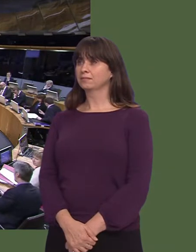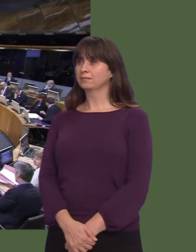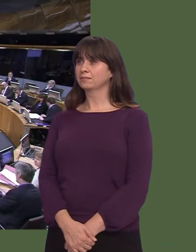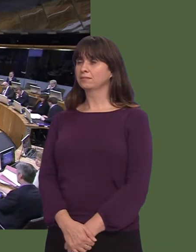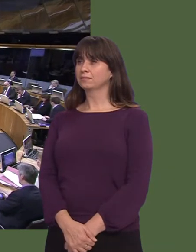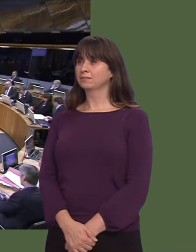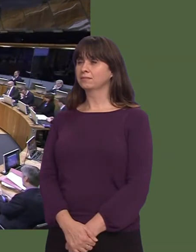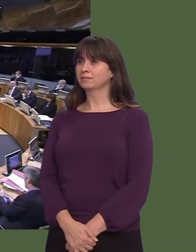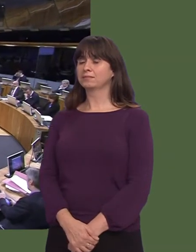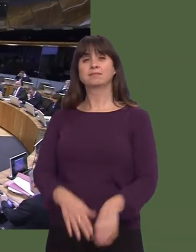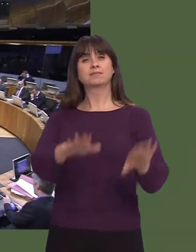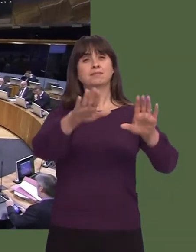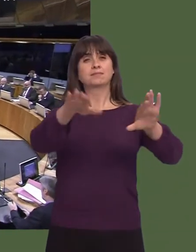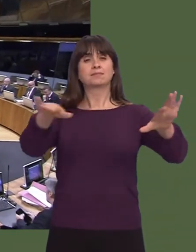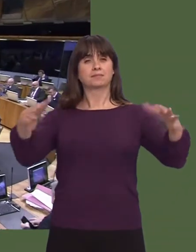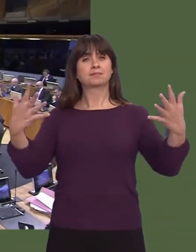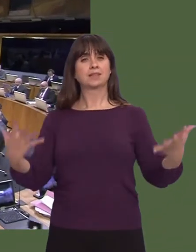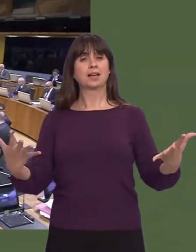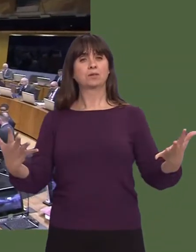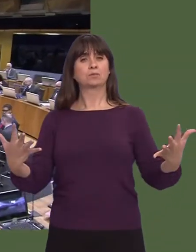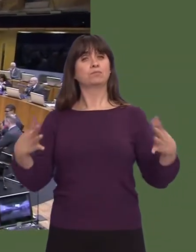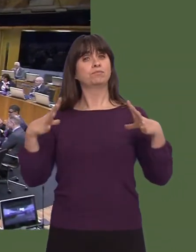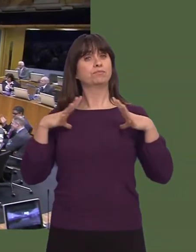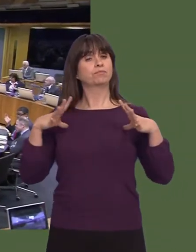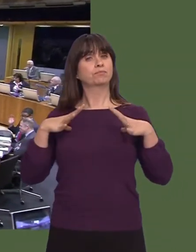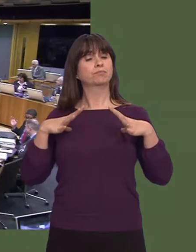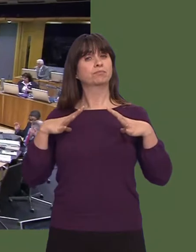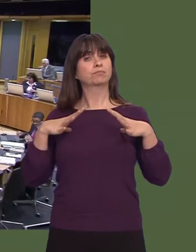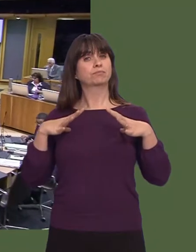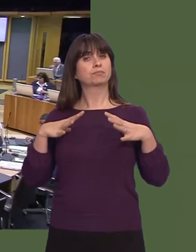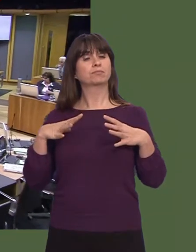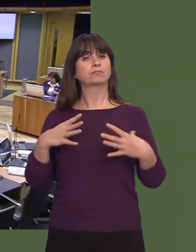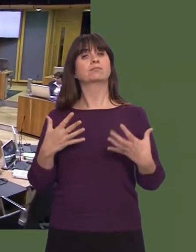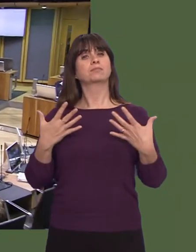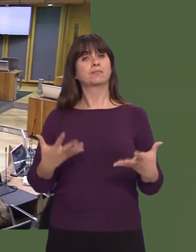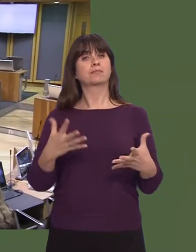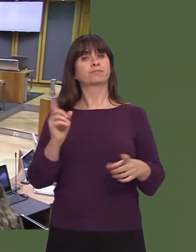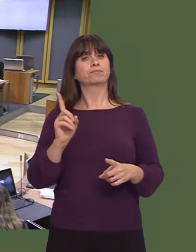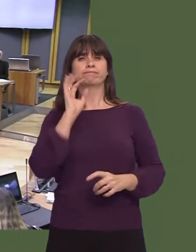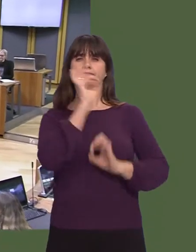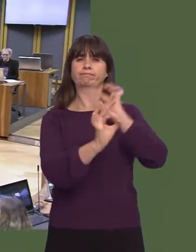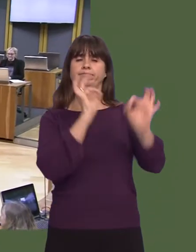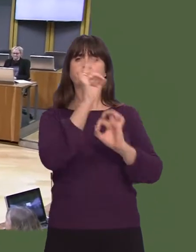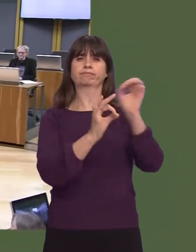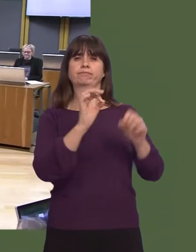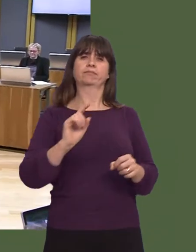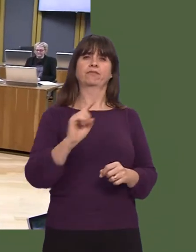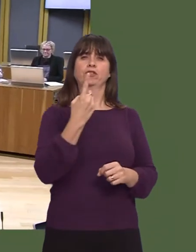FMQ_Verbatim Y Llywydd / The Llywydd: Yr eitem gyntaf ar ein hagenda ni y prynhawn yma yw'r cwestiynau i'r Prif Weinidog, a'r cwestiwn cyntaf, Neil